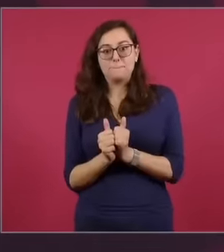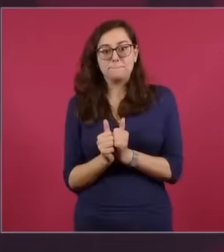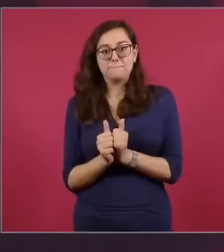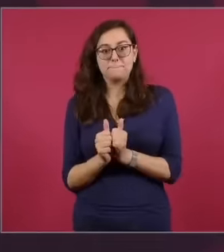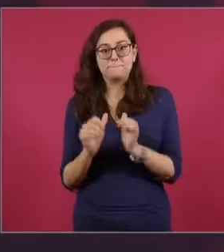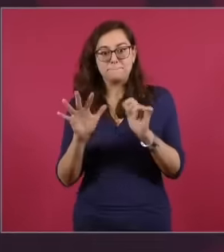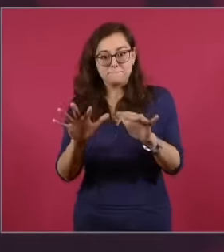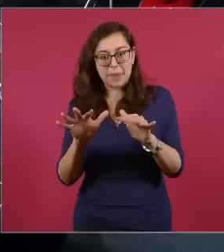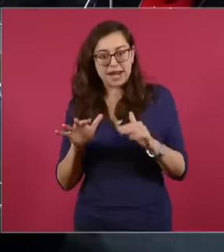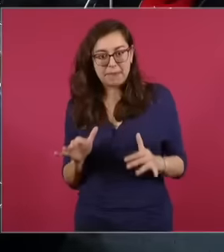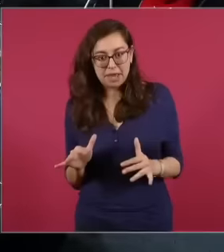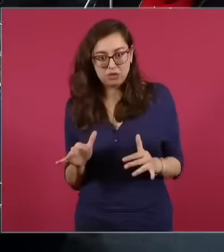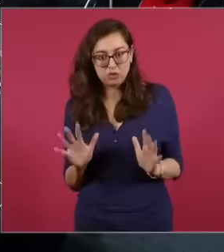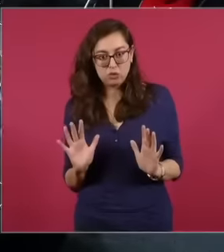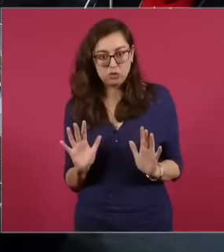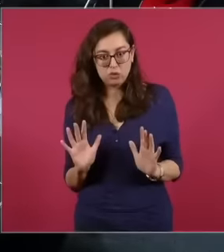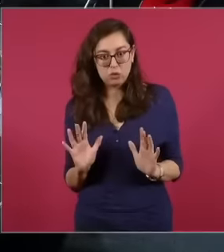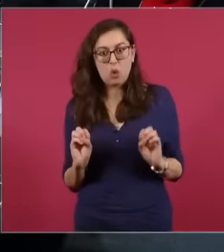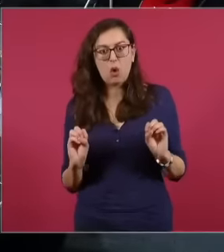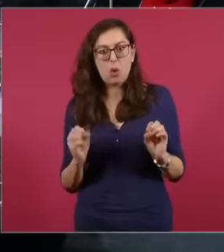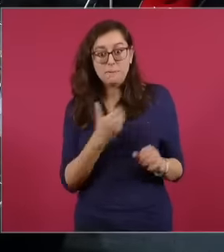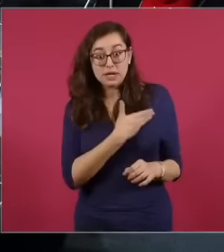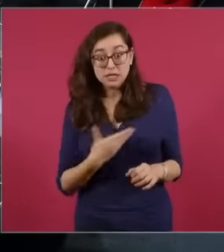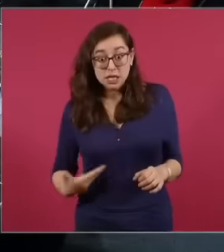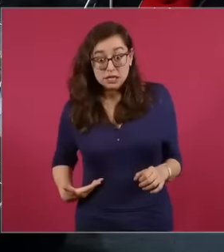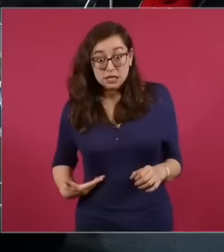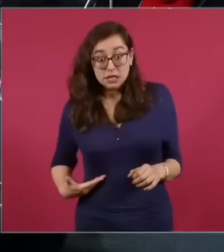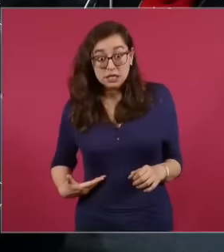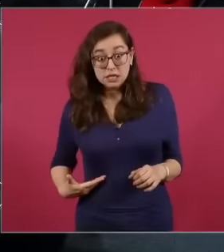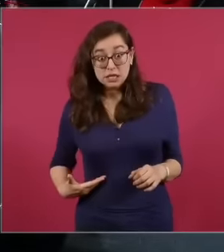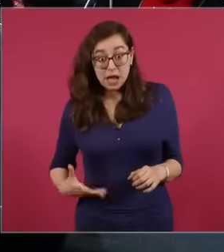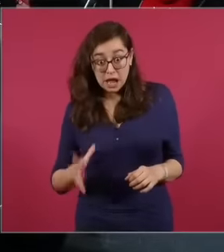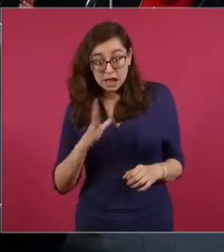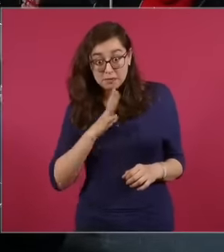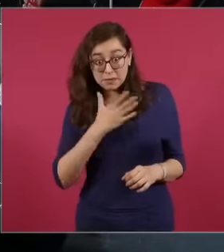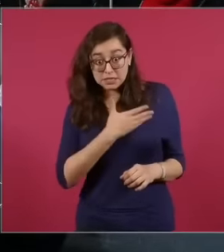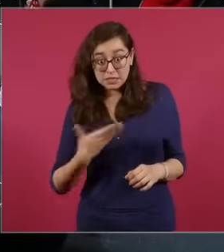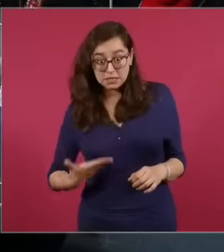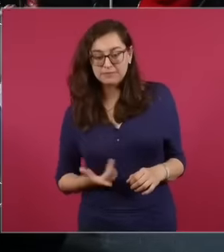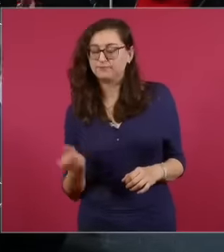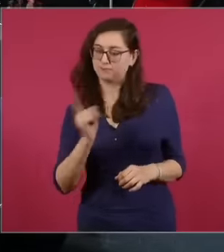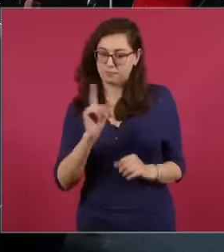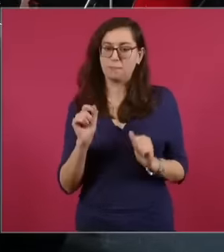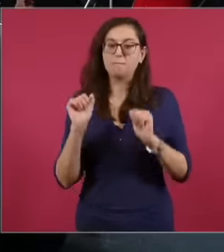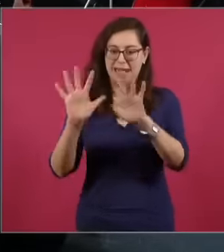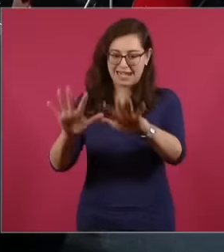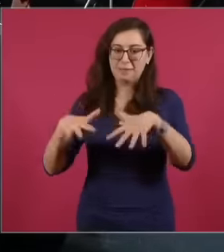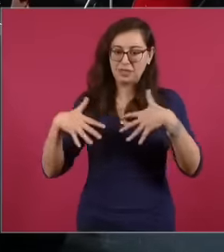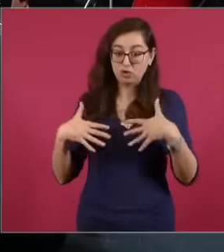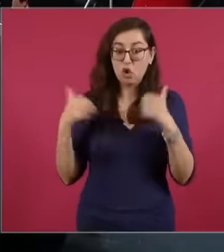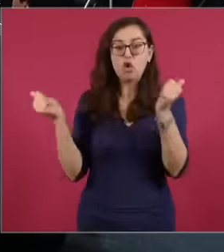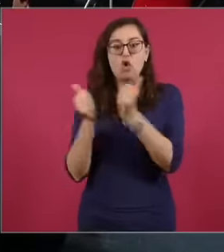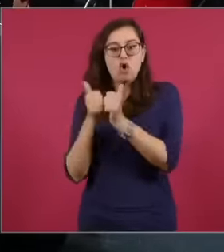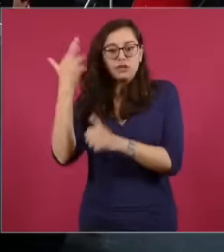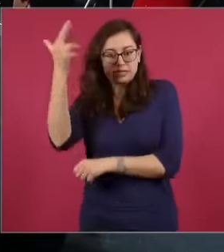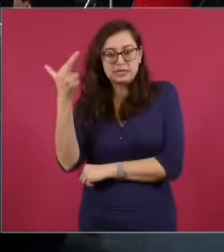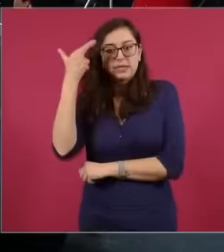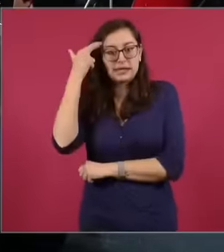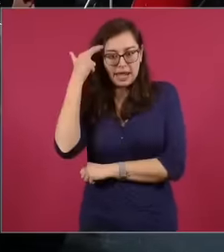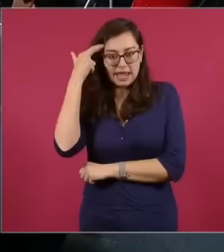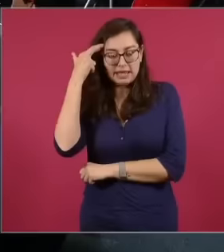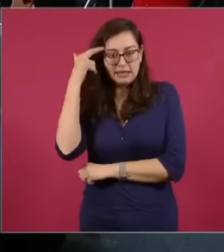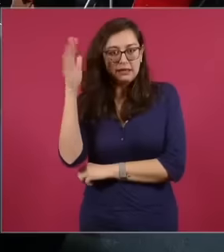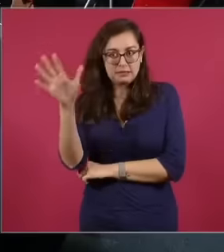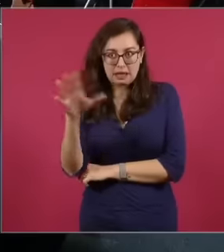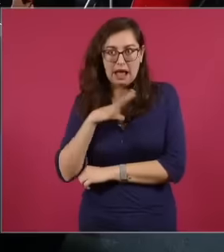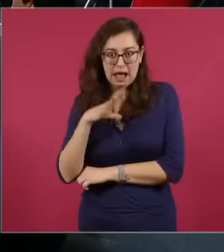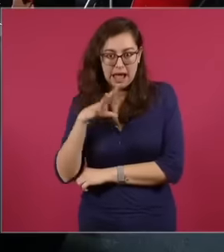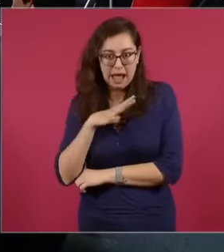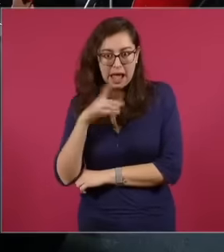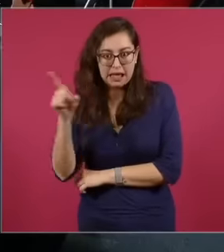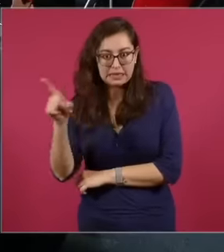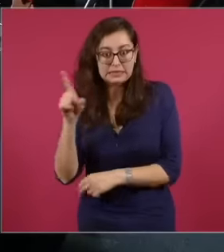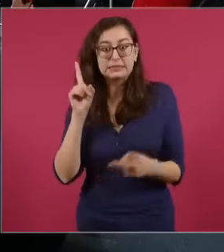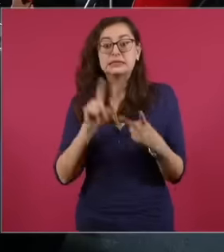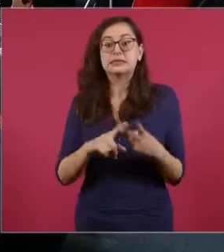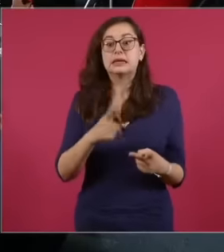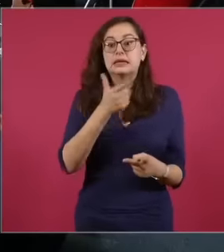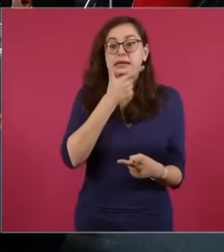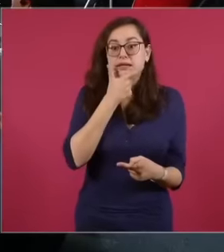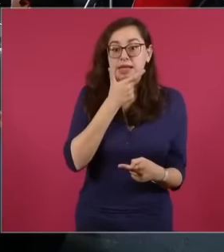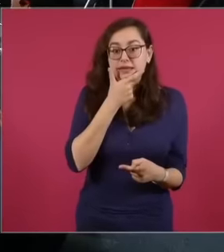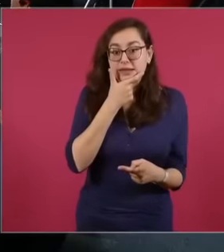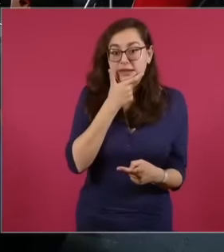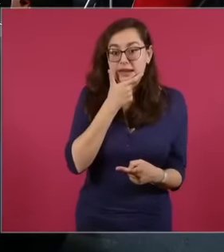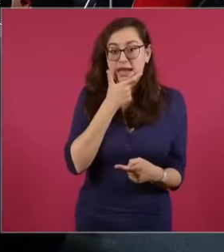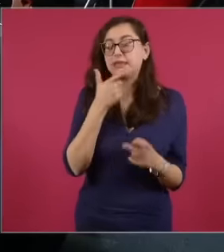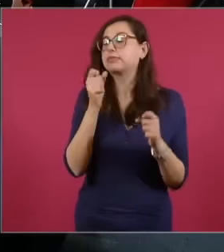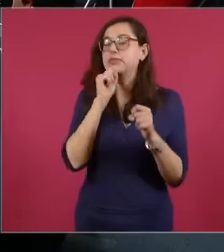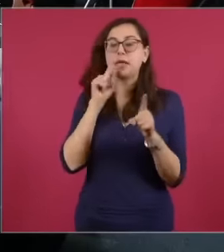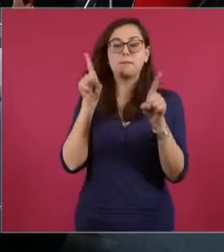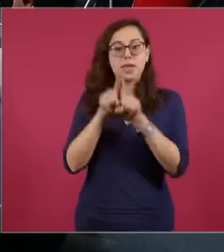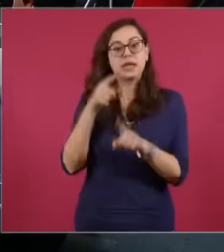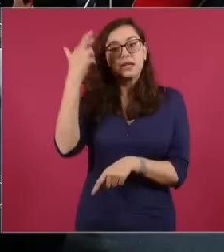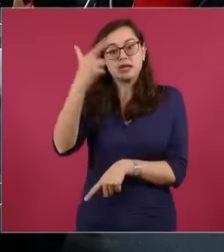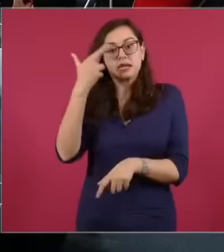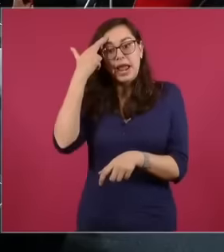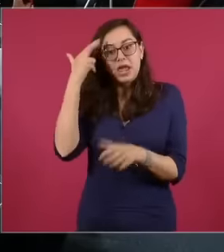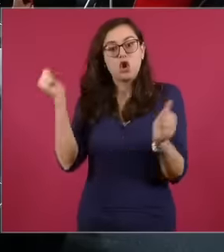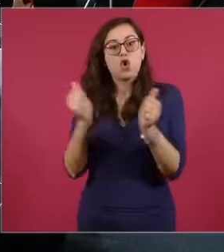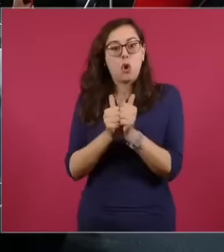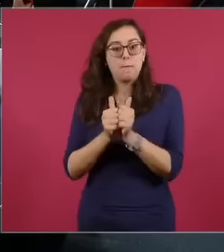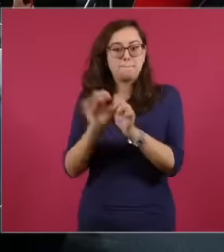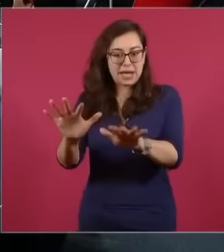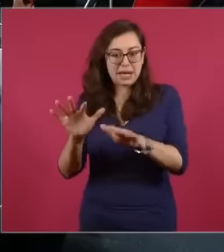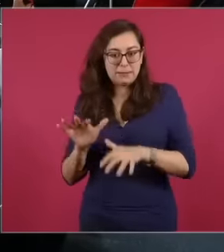presidential parliamentary this England the same parliamentary monarchy but